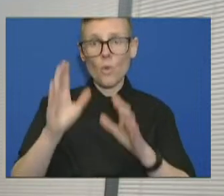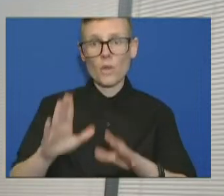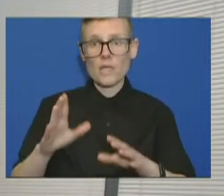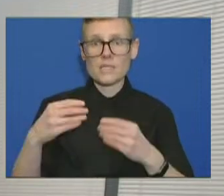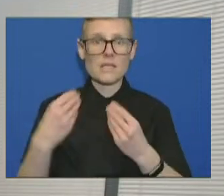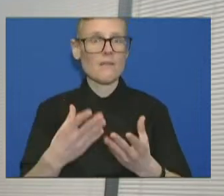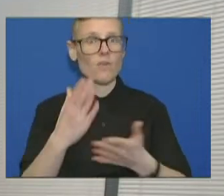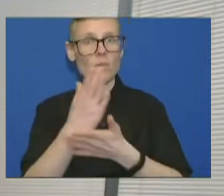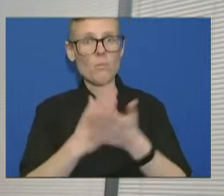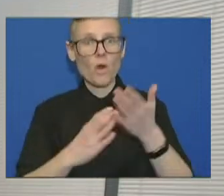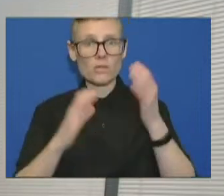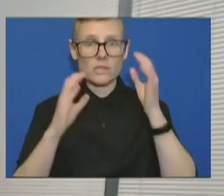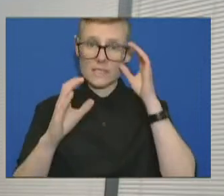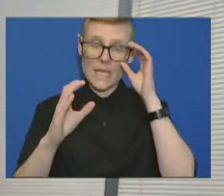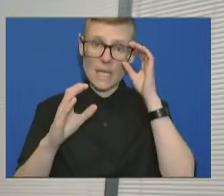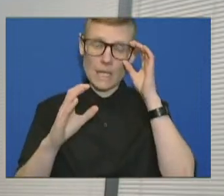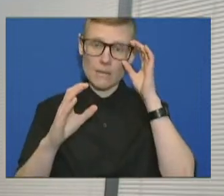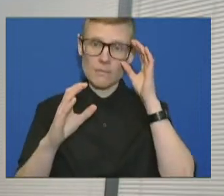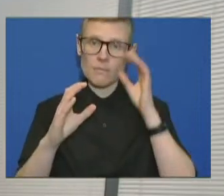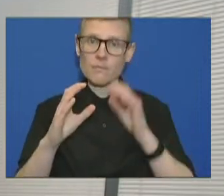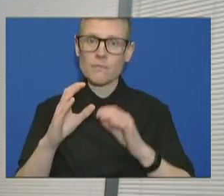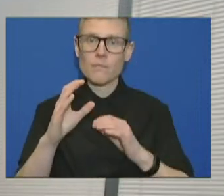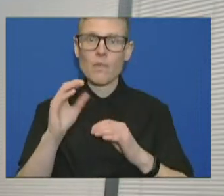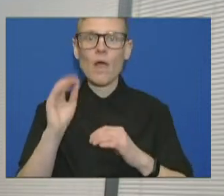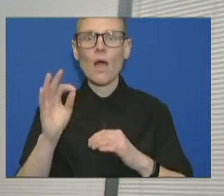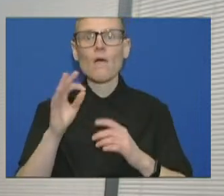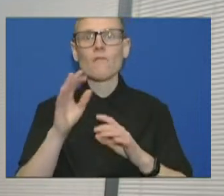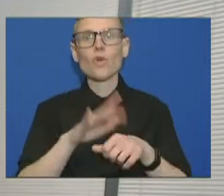Current M.C.P.S. Structure